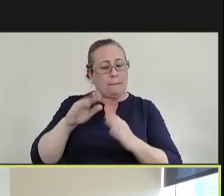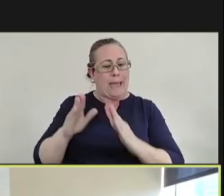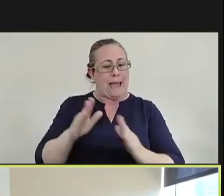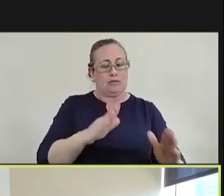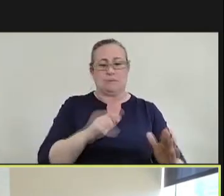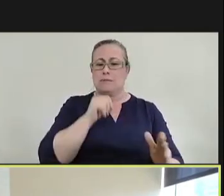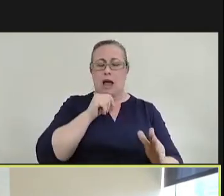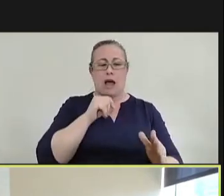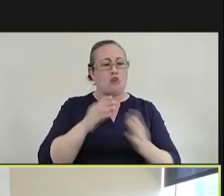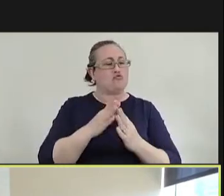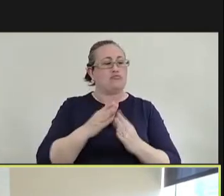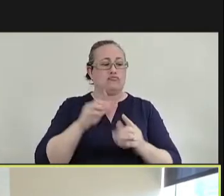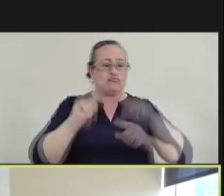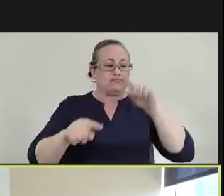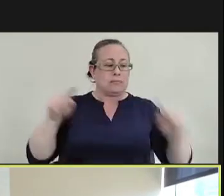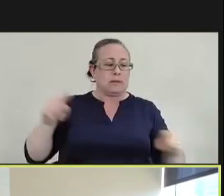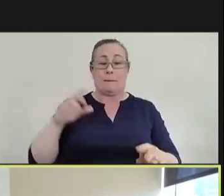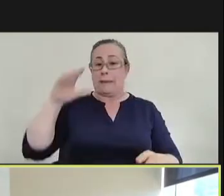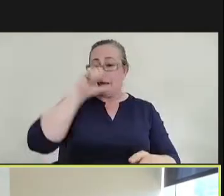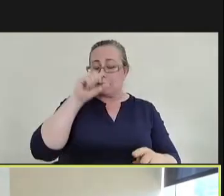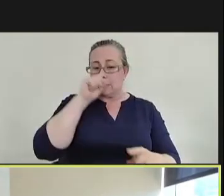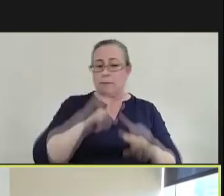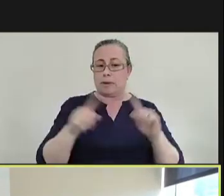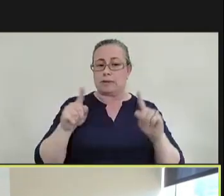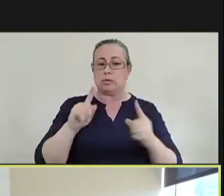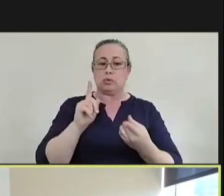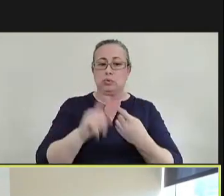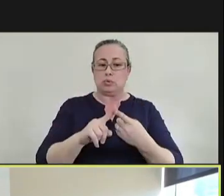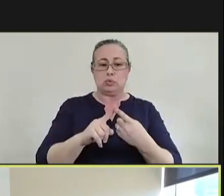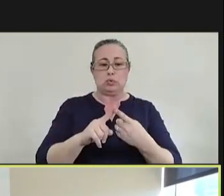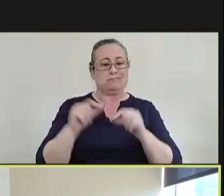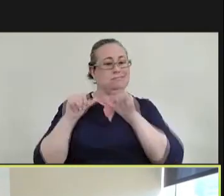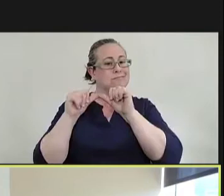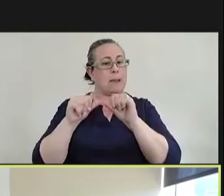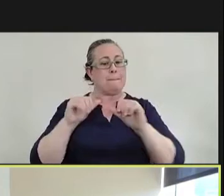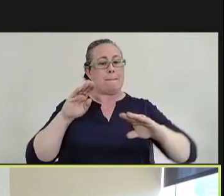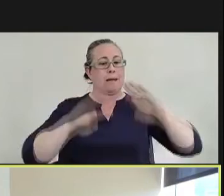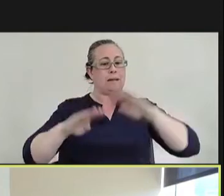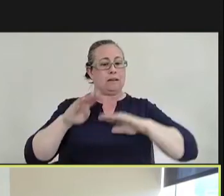These are hypothesized to maintain a biological structure and function that